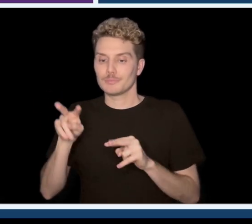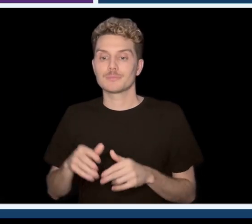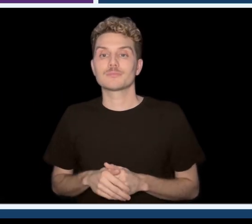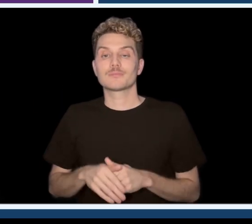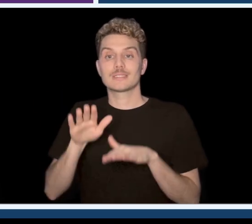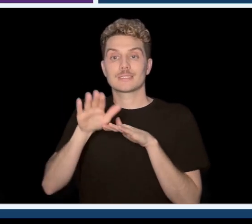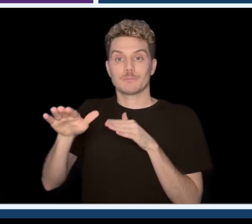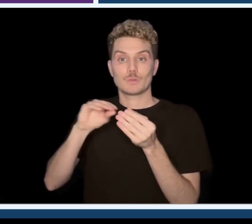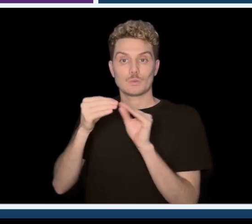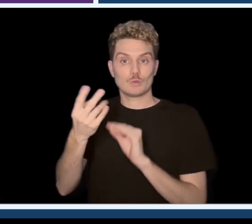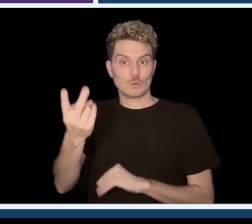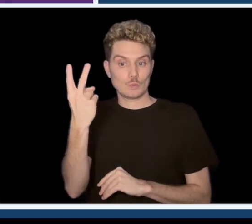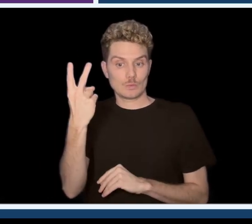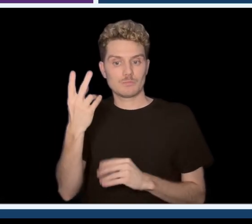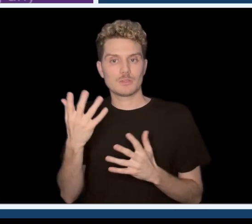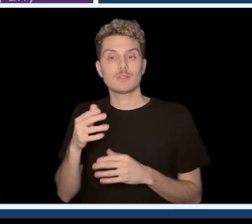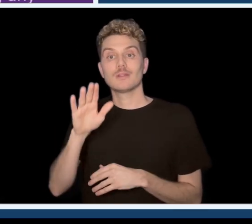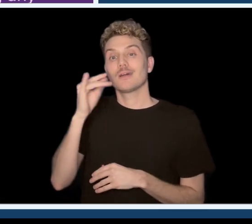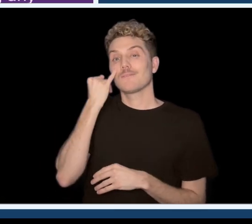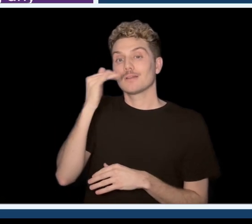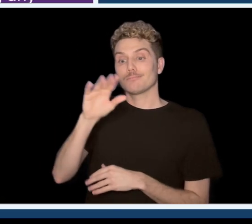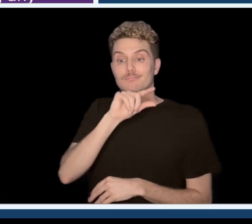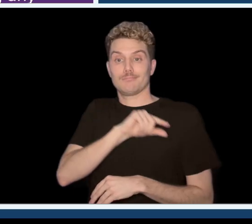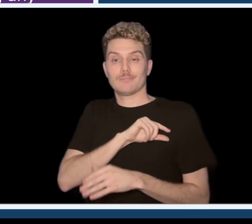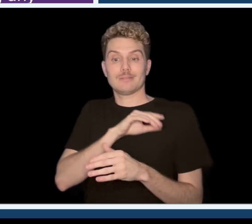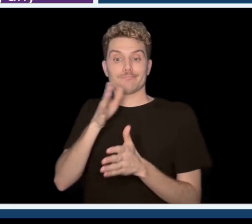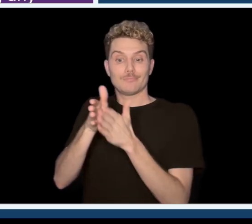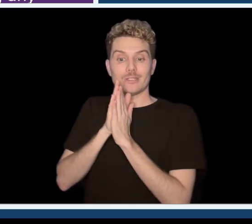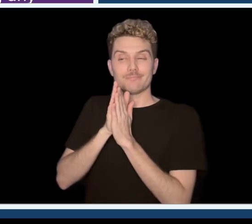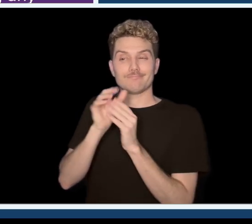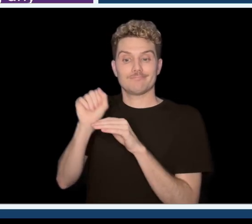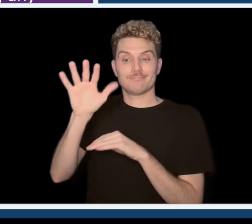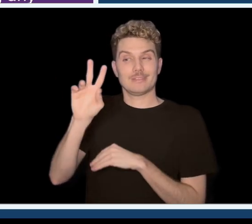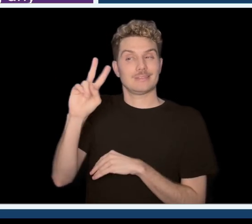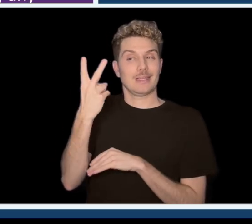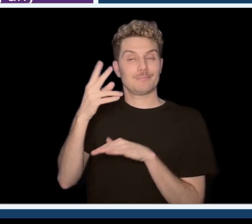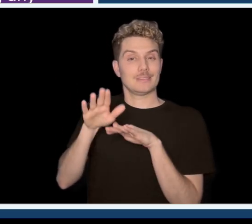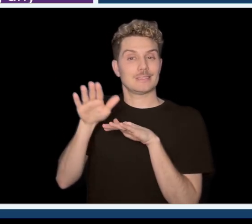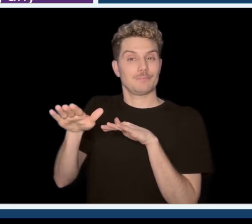Step #2 If your eligibility request is sent for a 2nd Step Review,